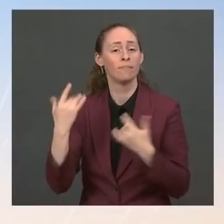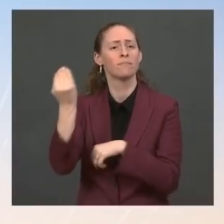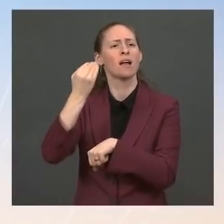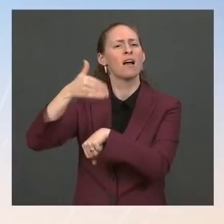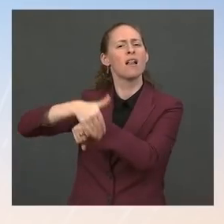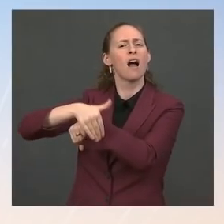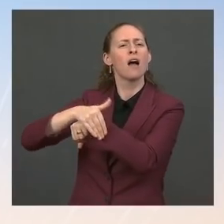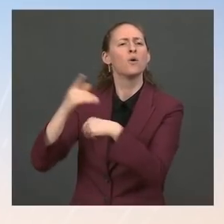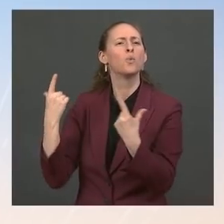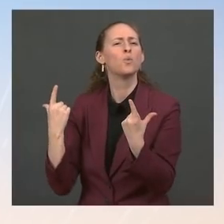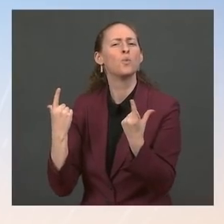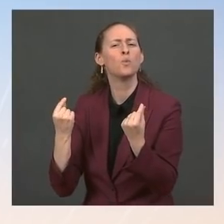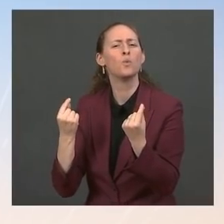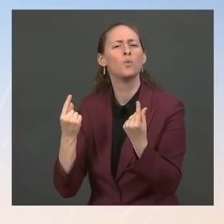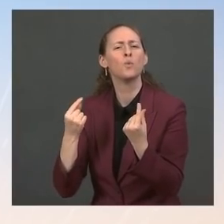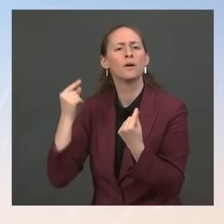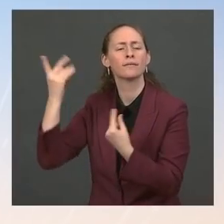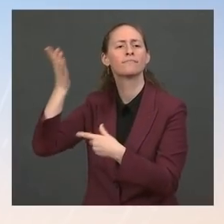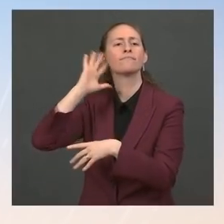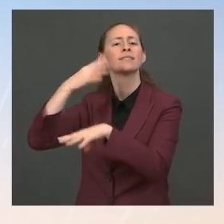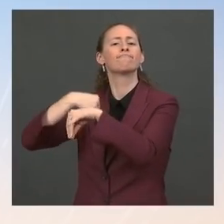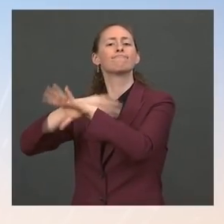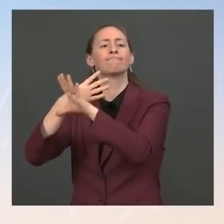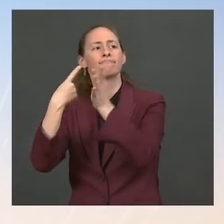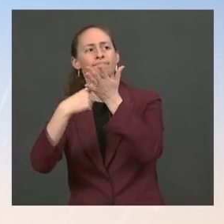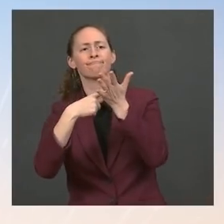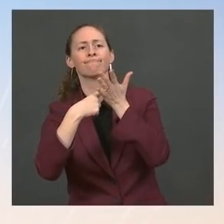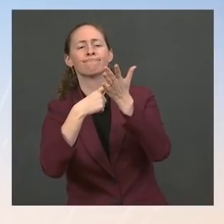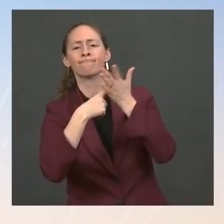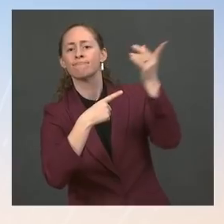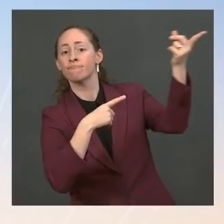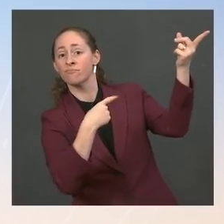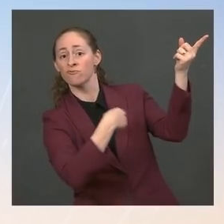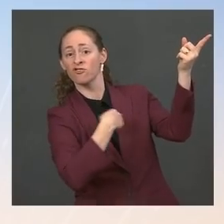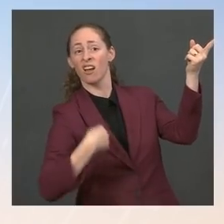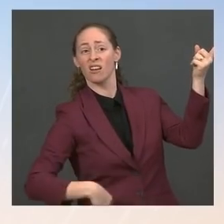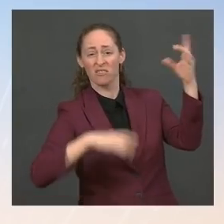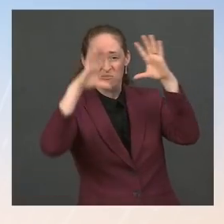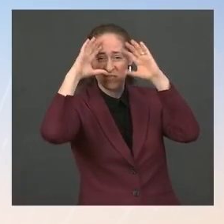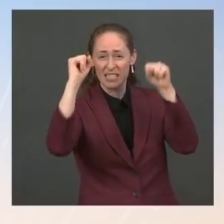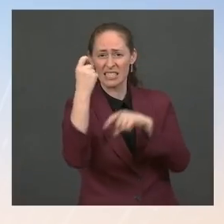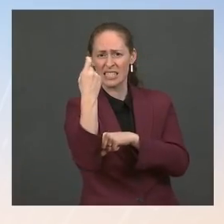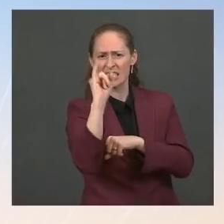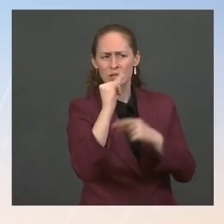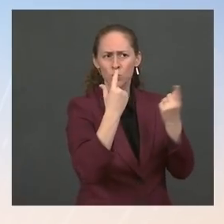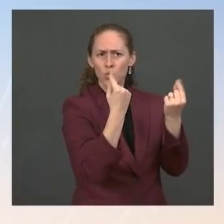The two leaders will discuss ways to responsibly manage the competition between the United States and the PRC,